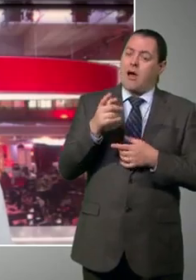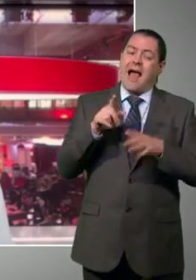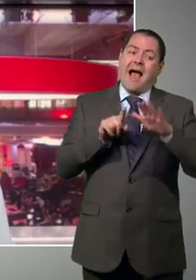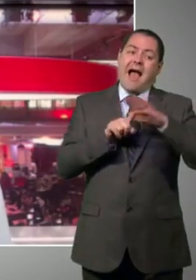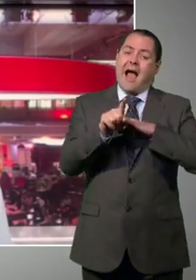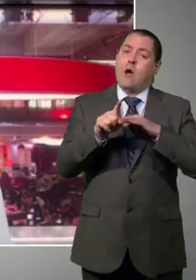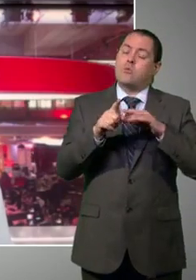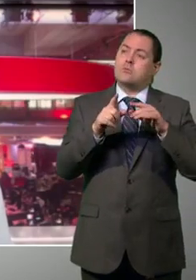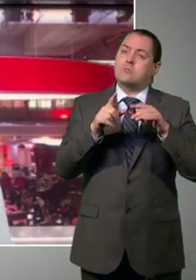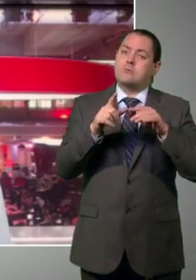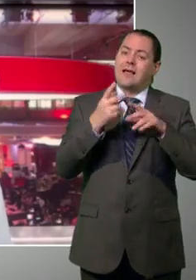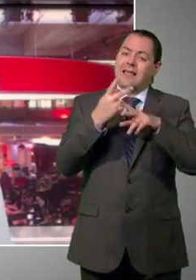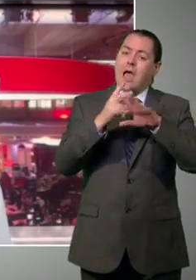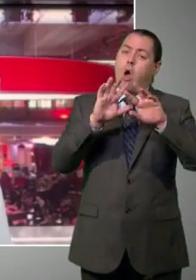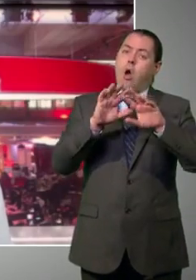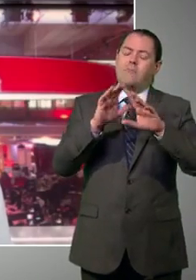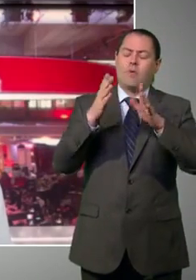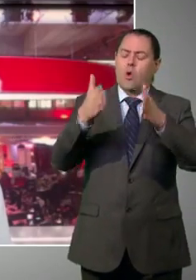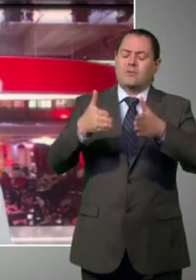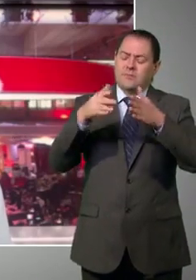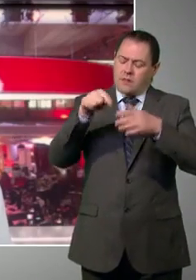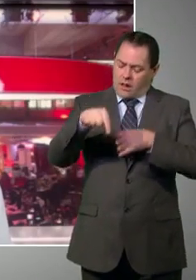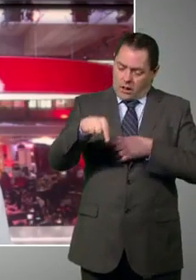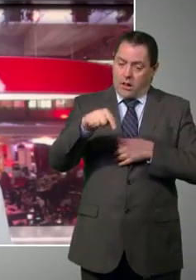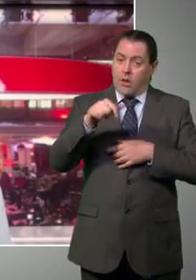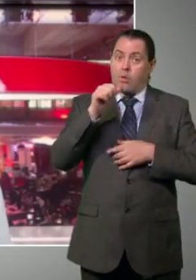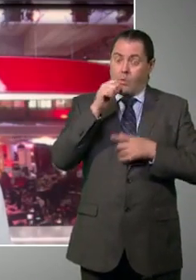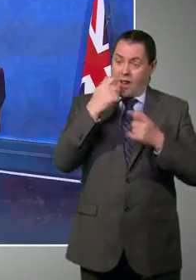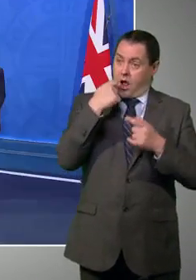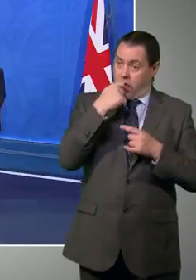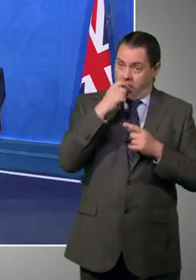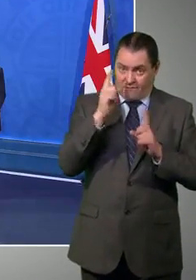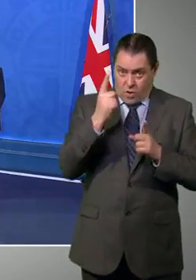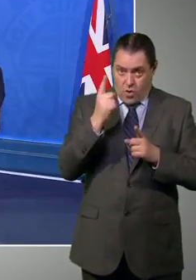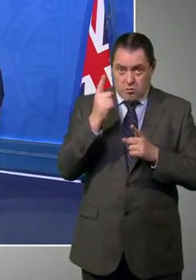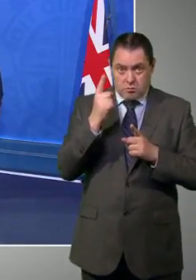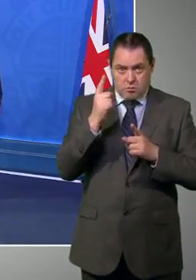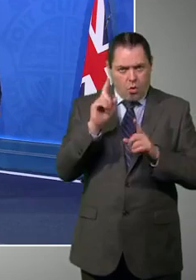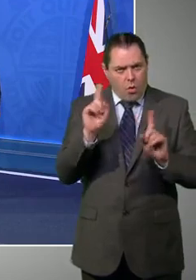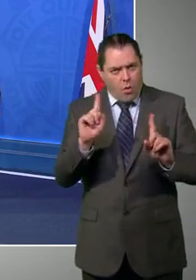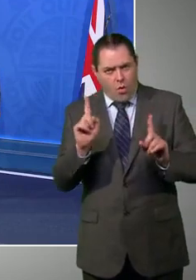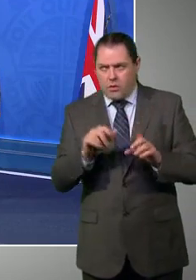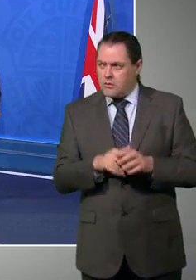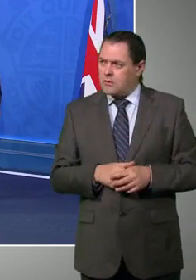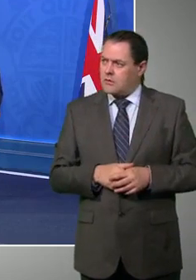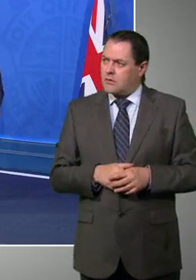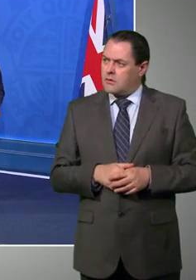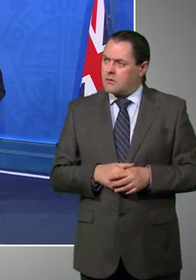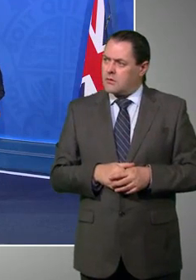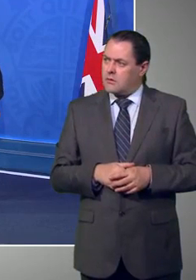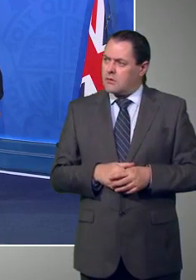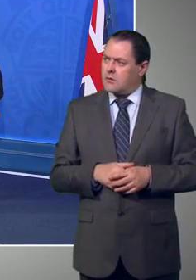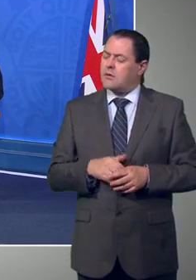sort of people leaving hospitals would be tested before they went back to care